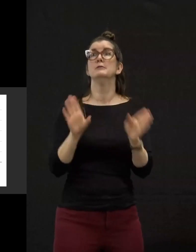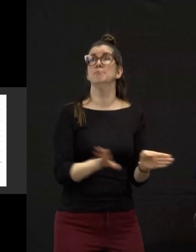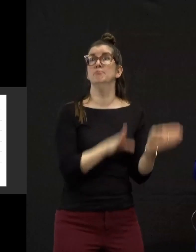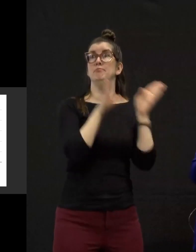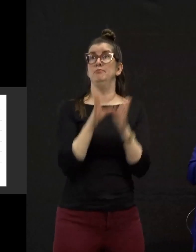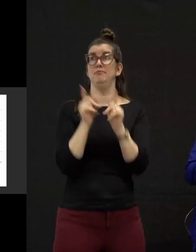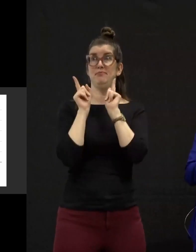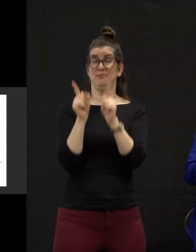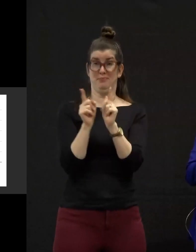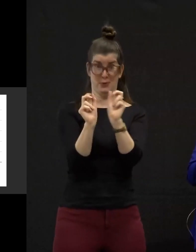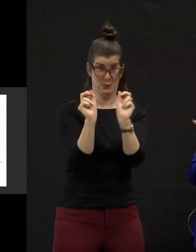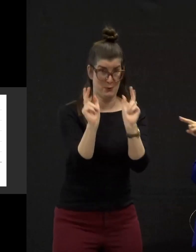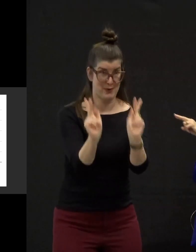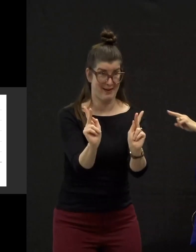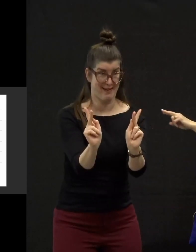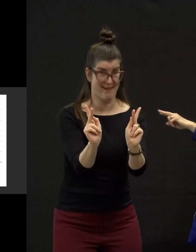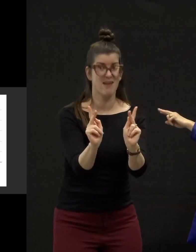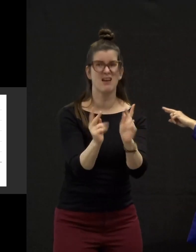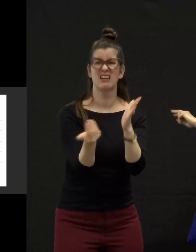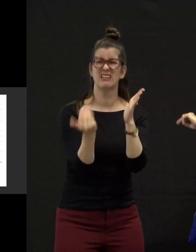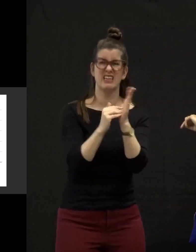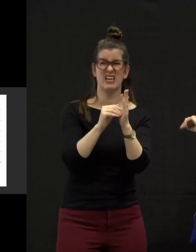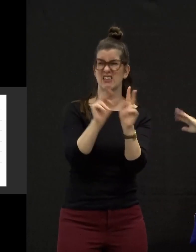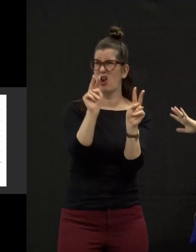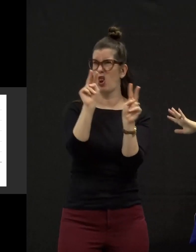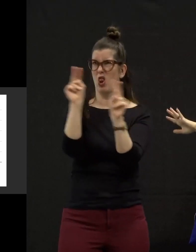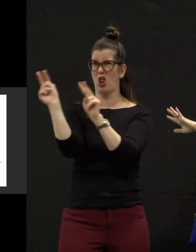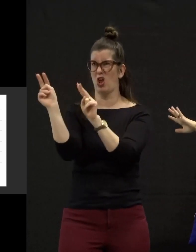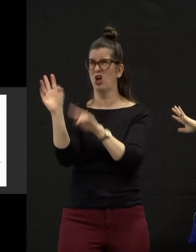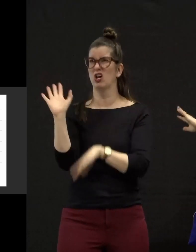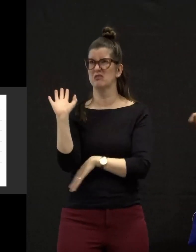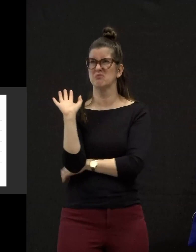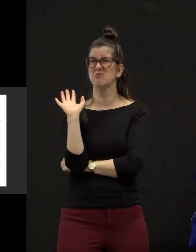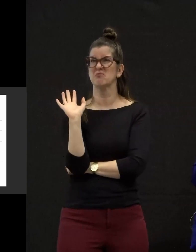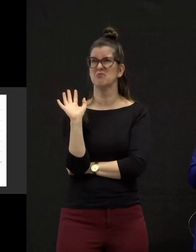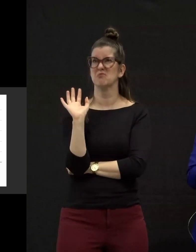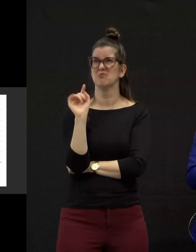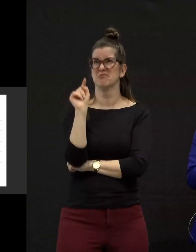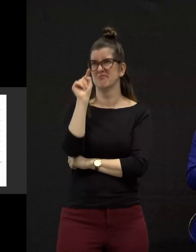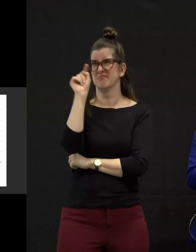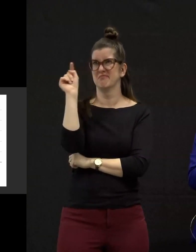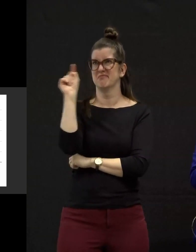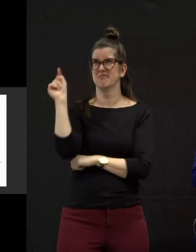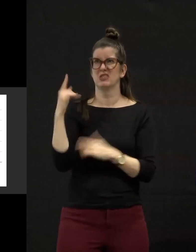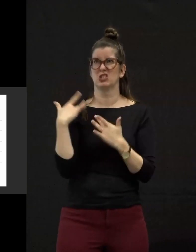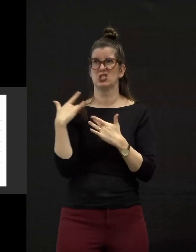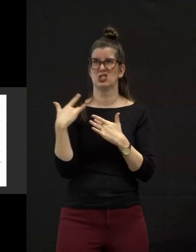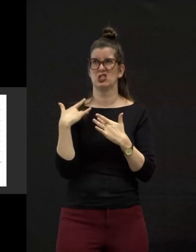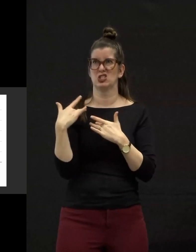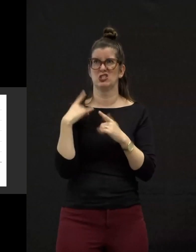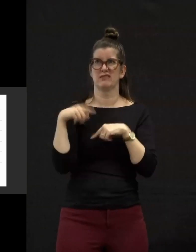Okay, we'll take just another look here at the referral concerns that have been identified,